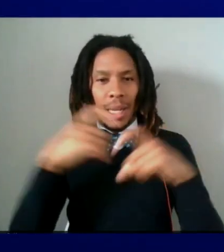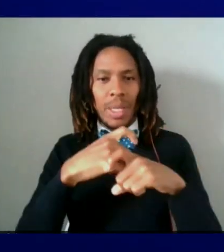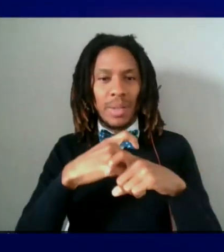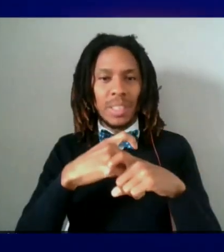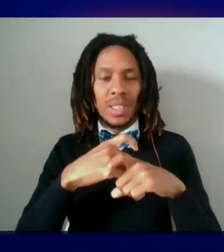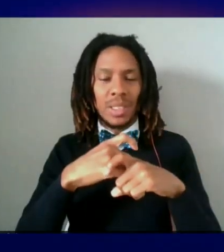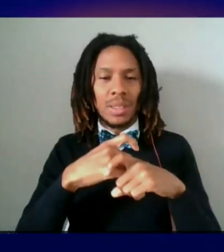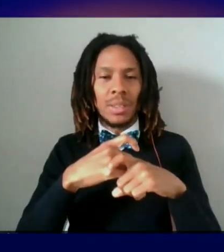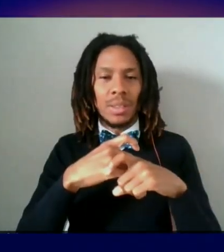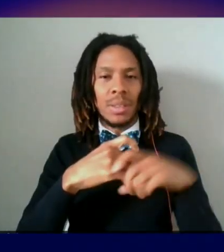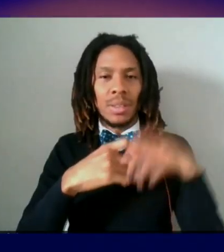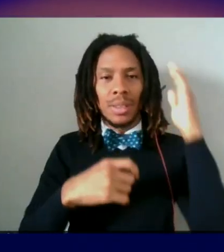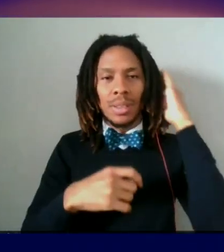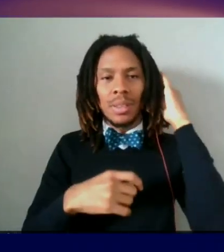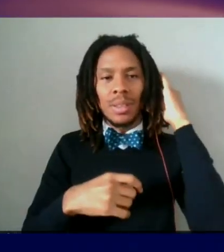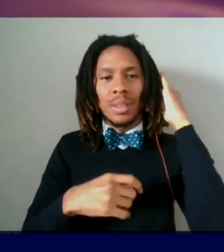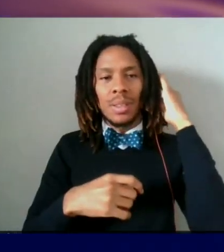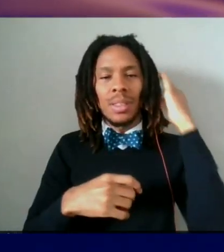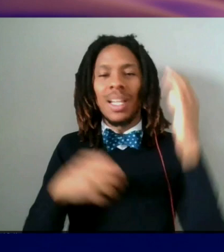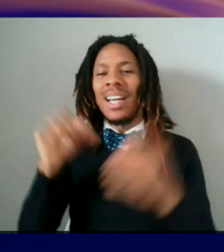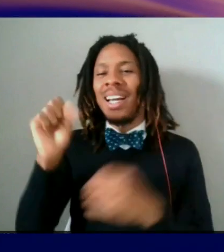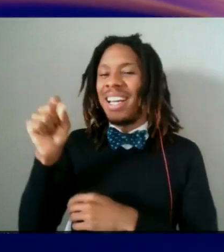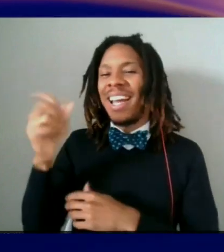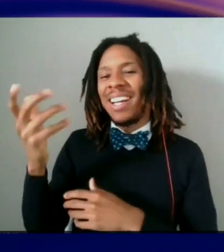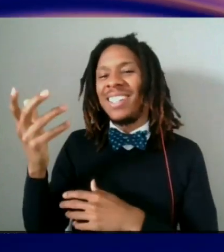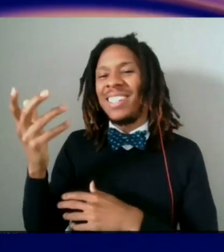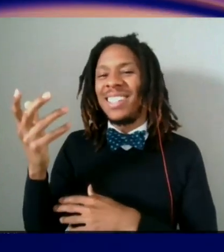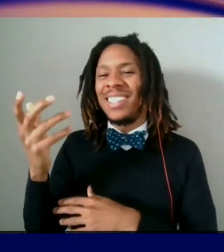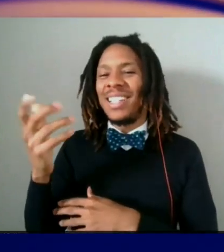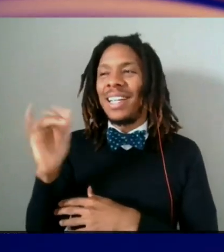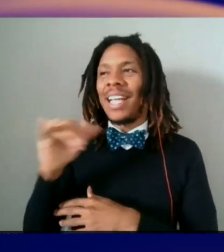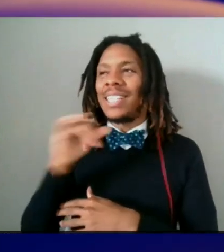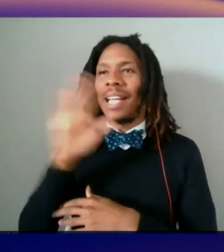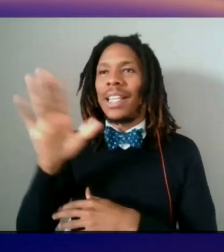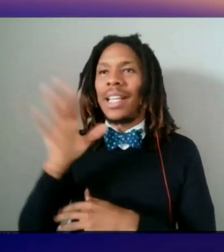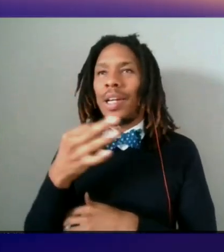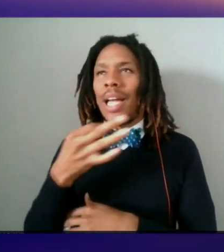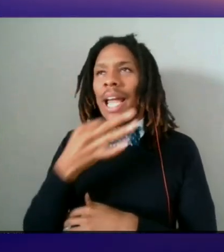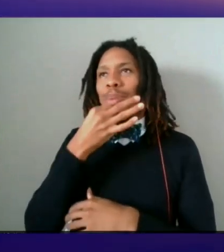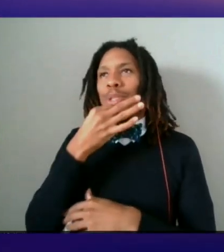Yeah, I mean, that's not their expertise necessarily, right? As a data engineer,